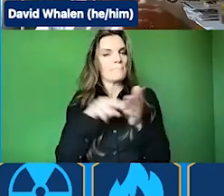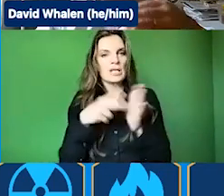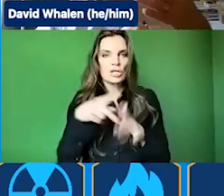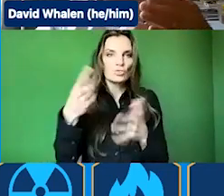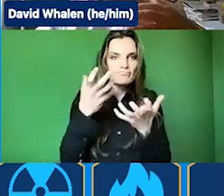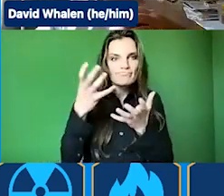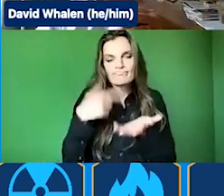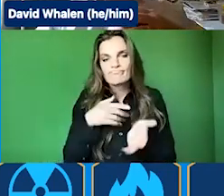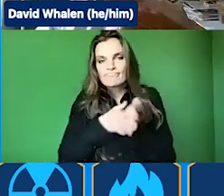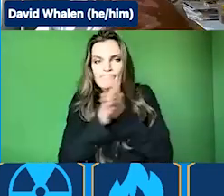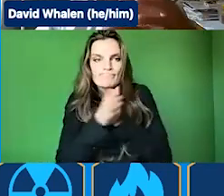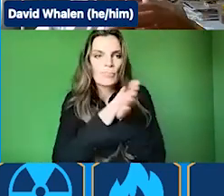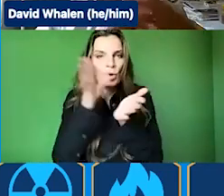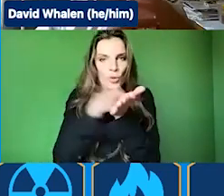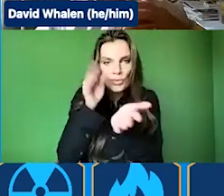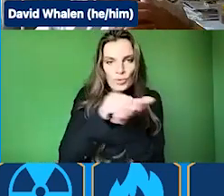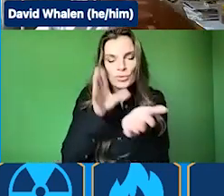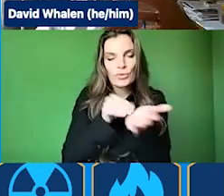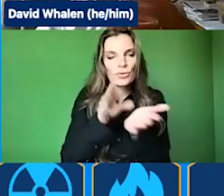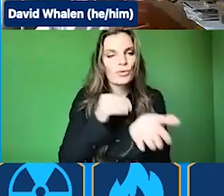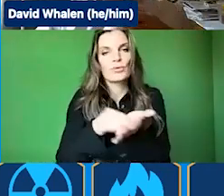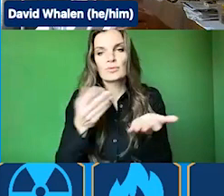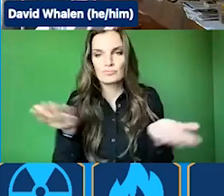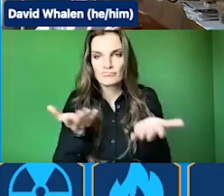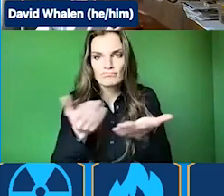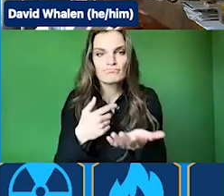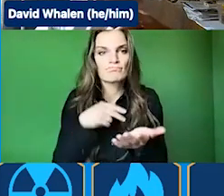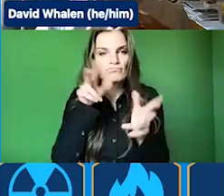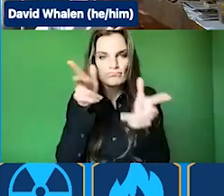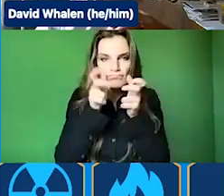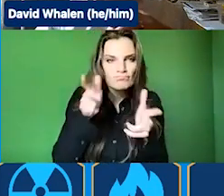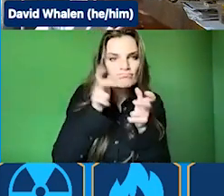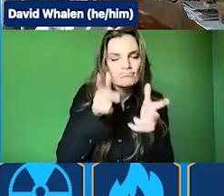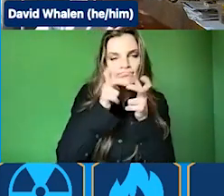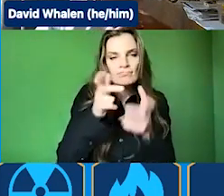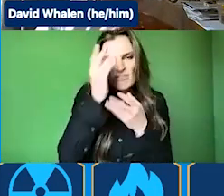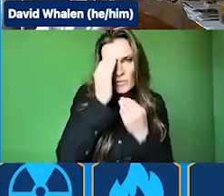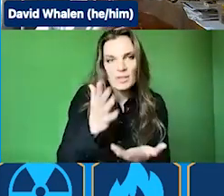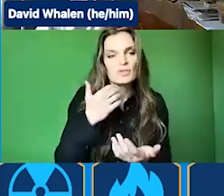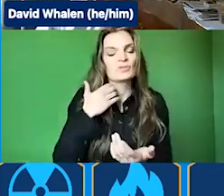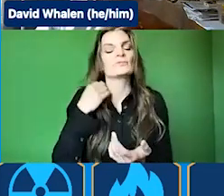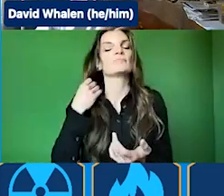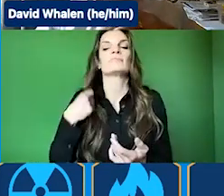making a step forward. What are you reading, what are you doing, how are you understanding this. When I go to certain states and